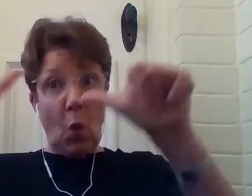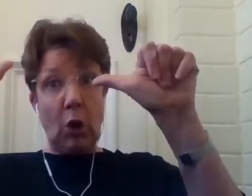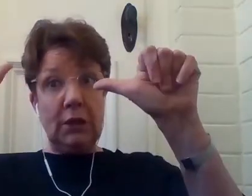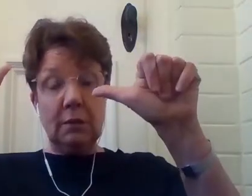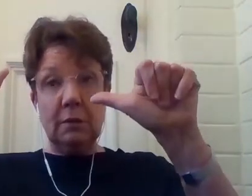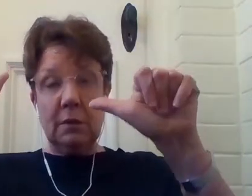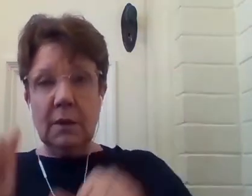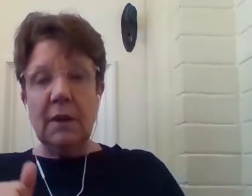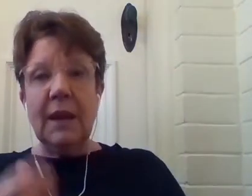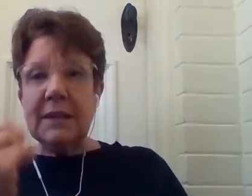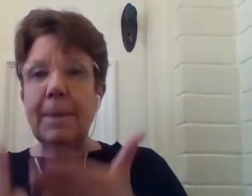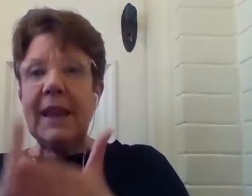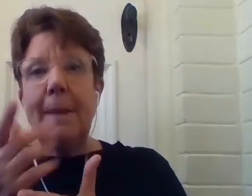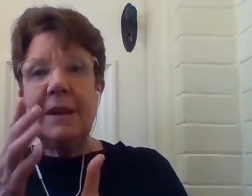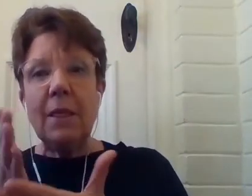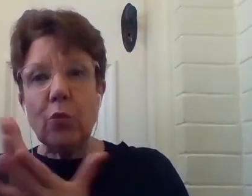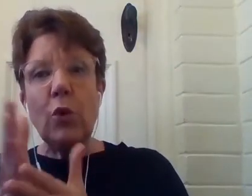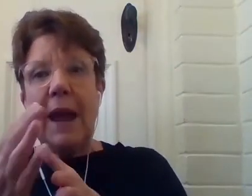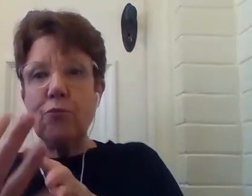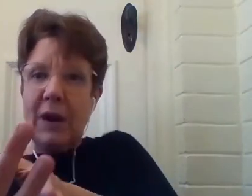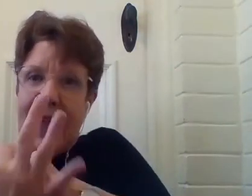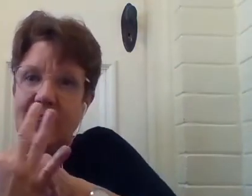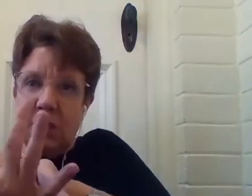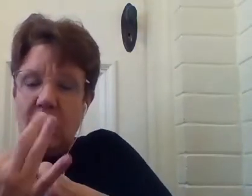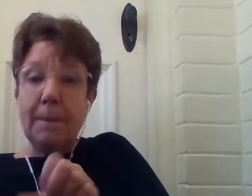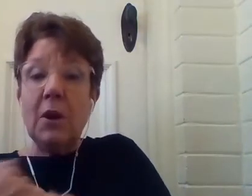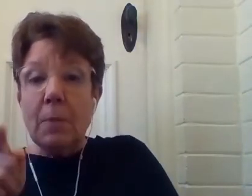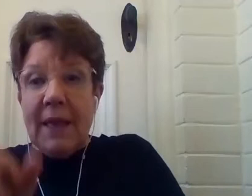happened within that relationship to make that person cross over the line